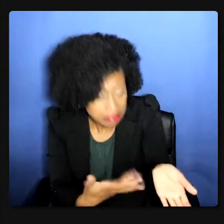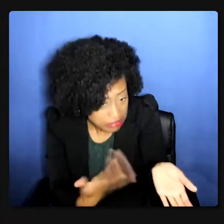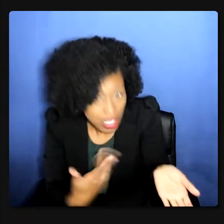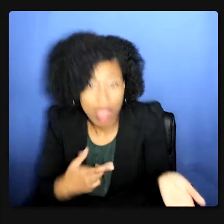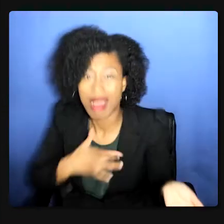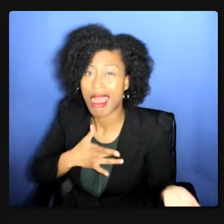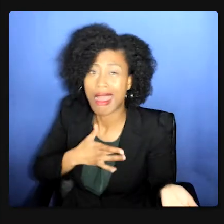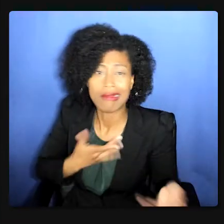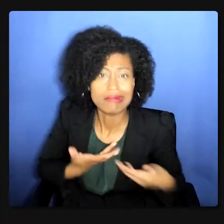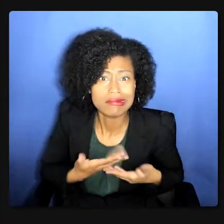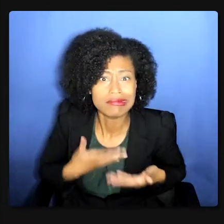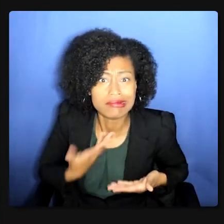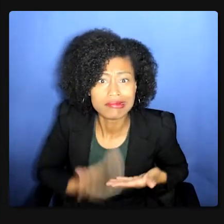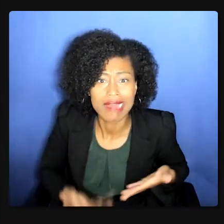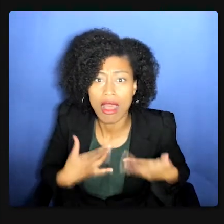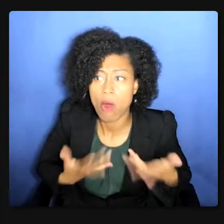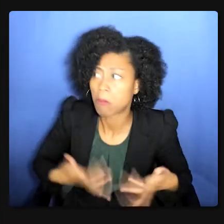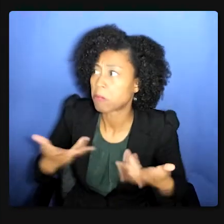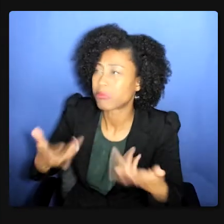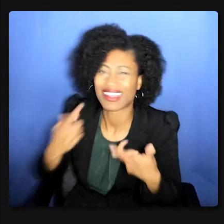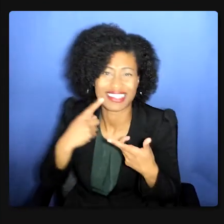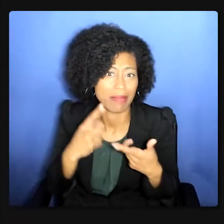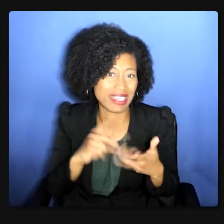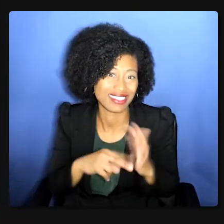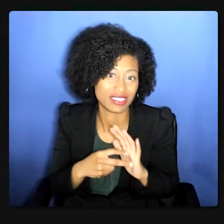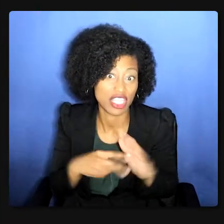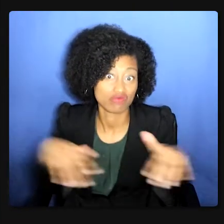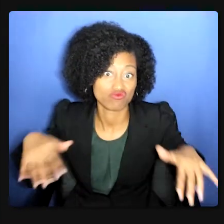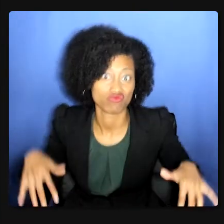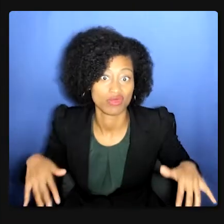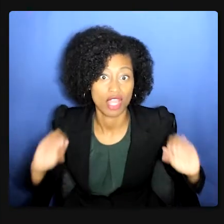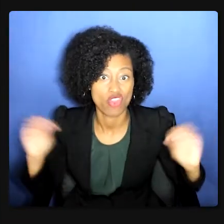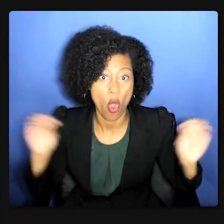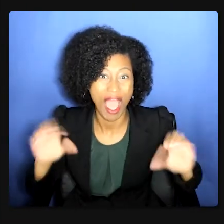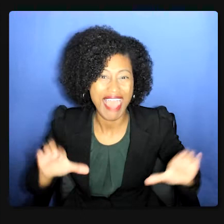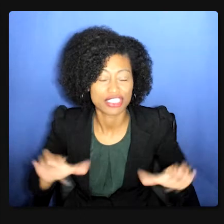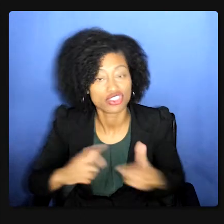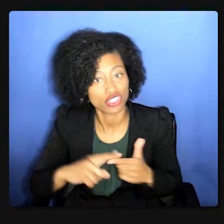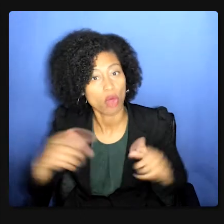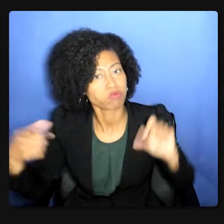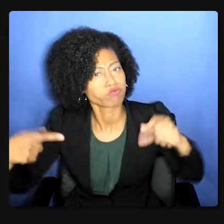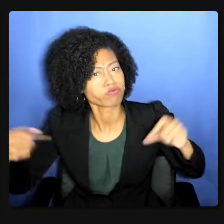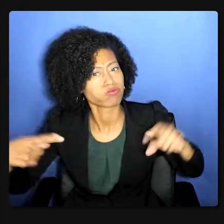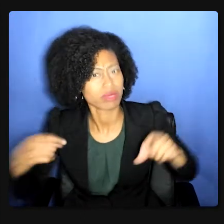Thundernetes can detect it and take appropriate action. And then most important one, status notification.